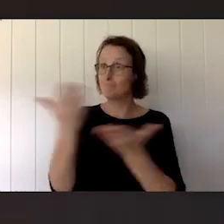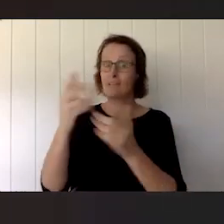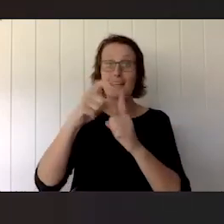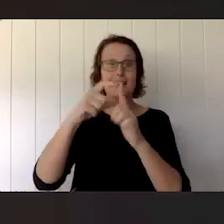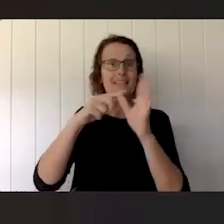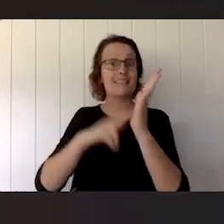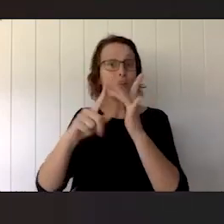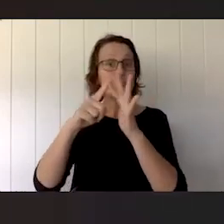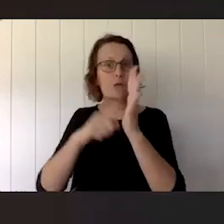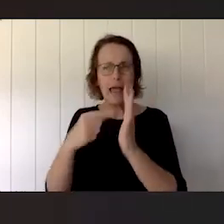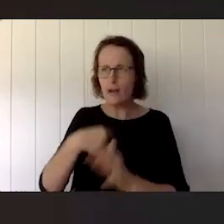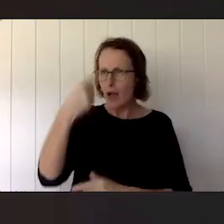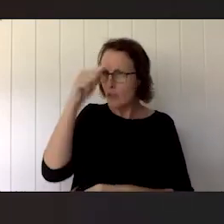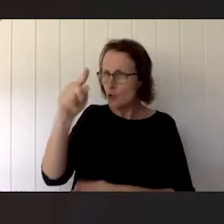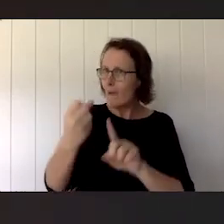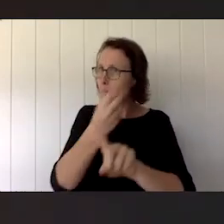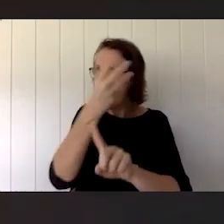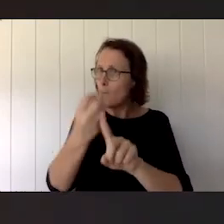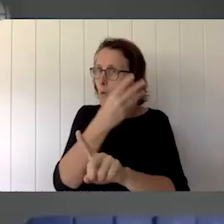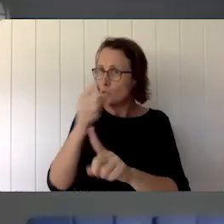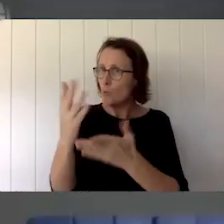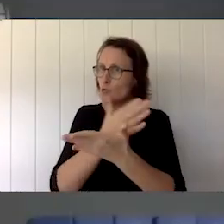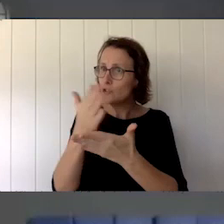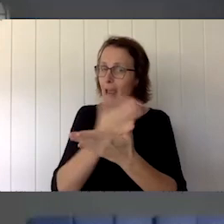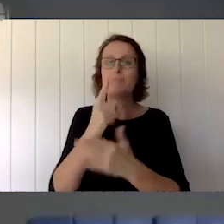hand over to you. I believe you also have some slides to share? >> DANIEL